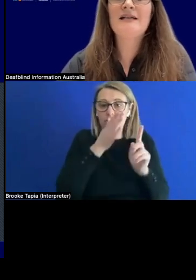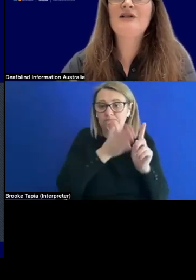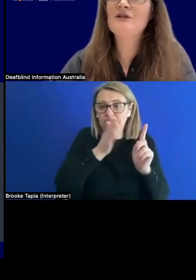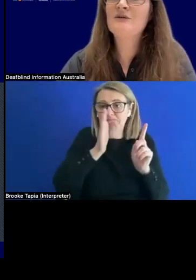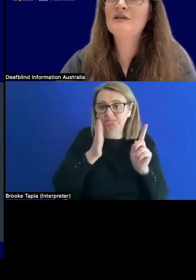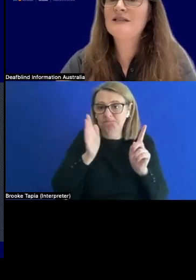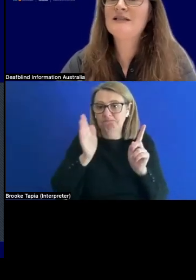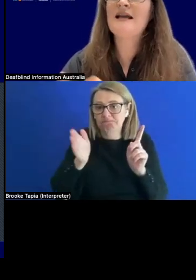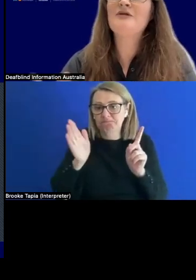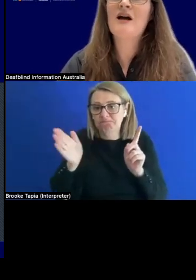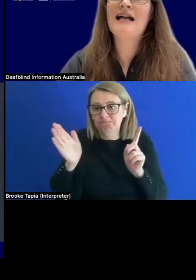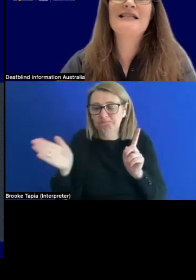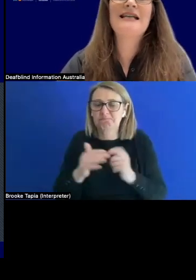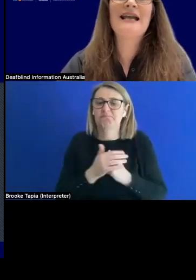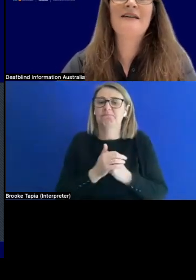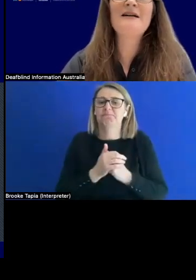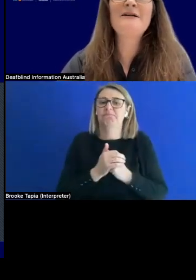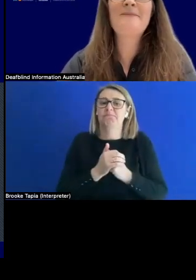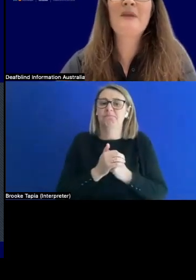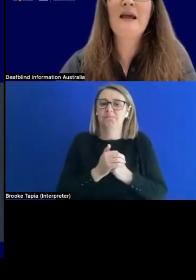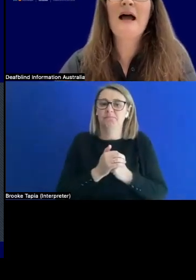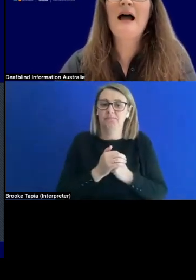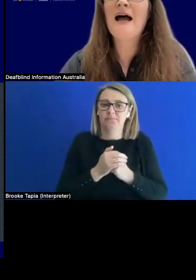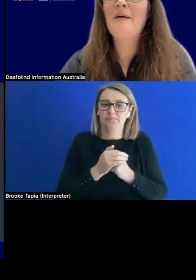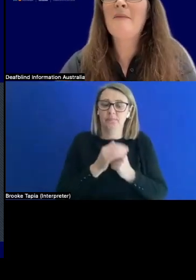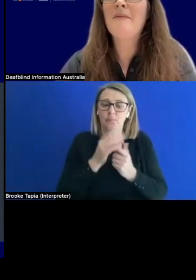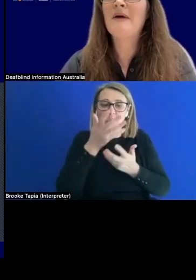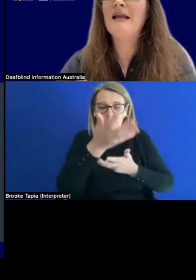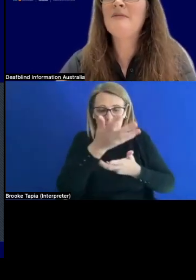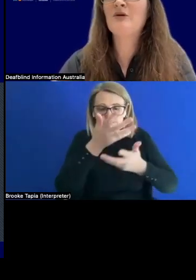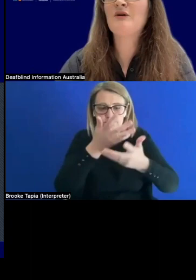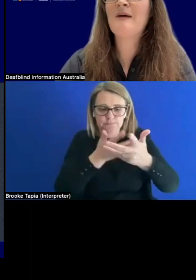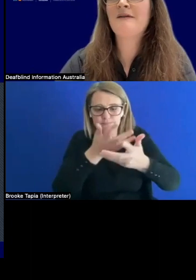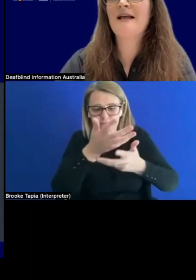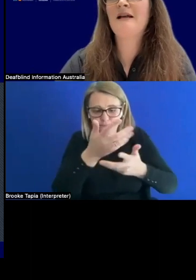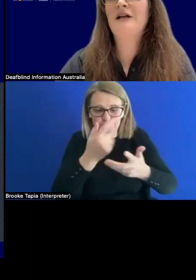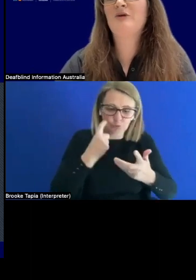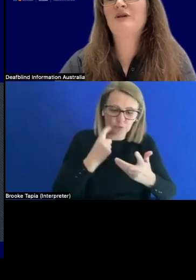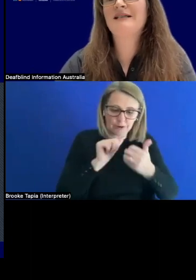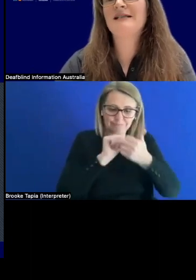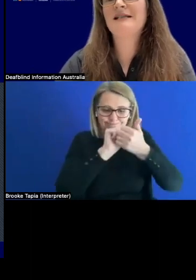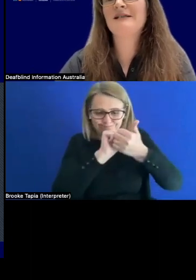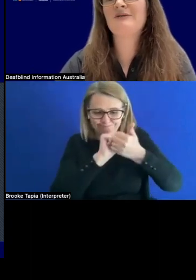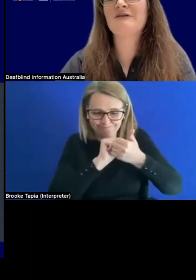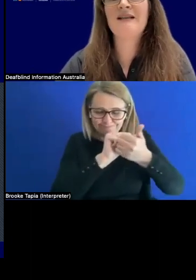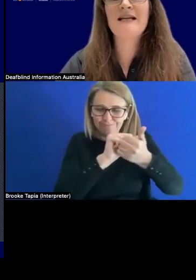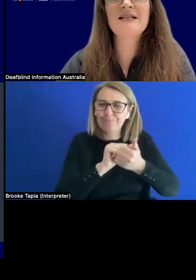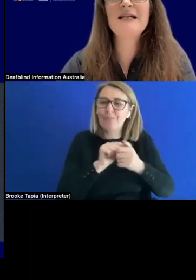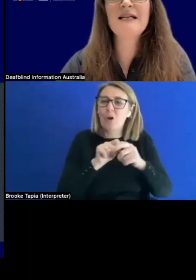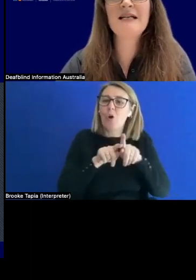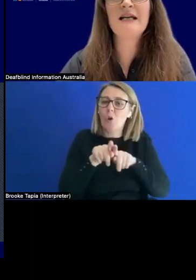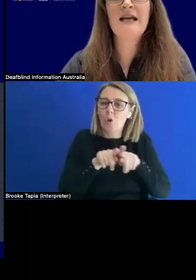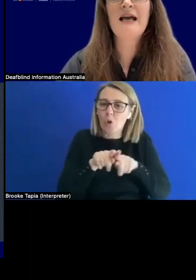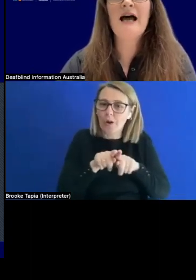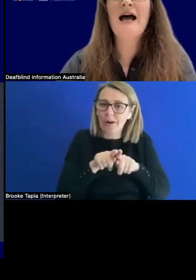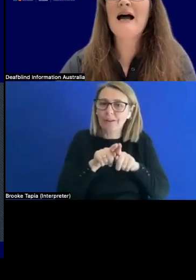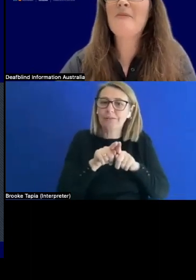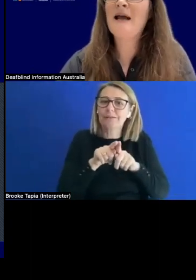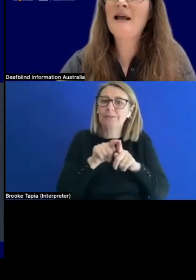you do it and try it together, an important part of that learning process is reflecting